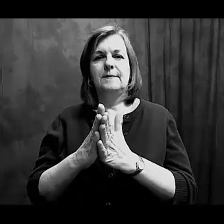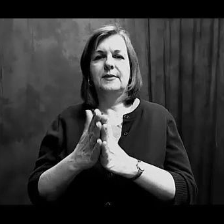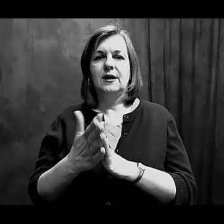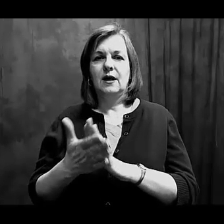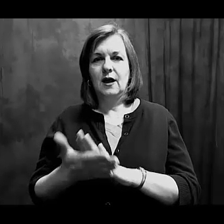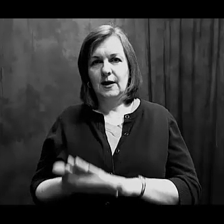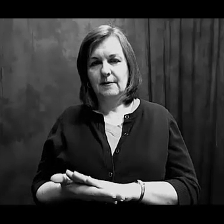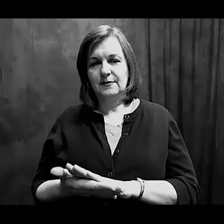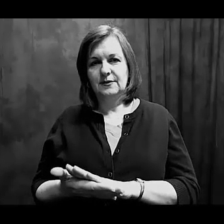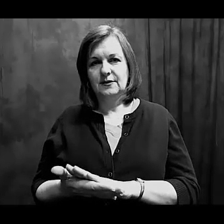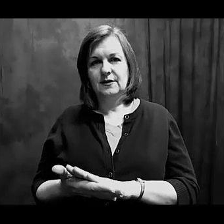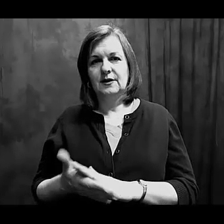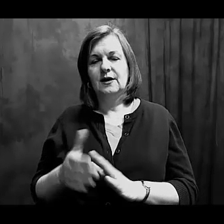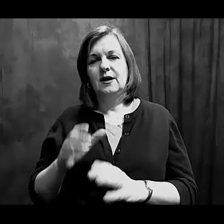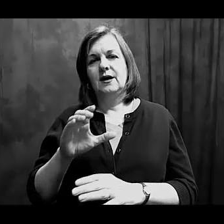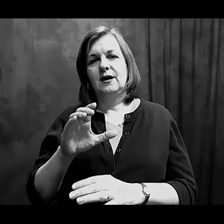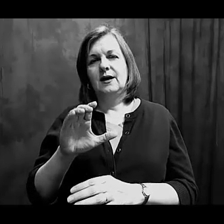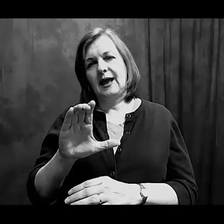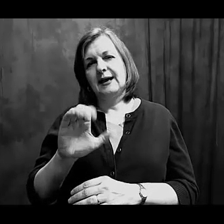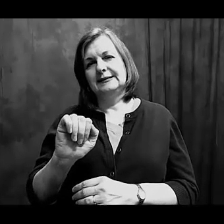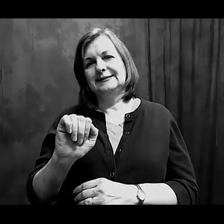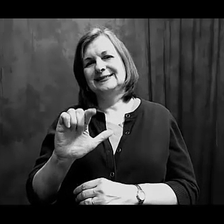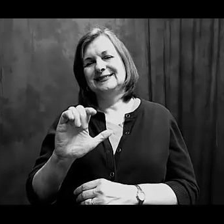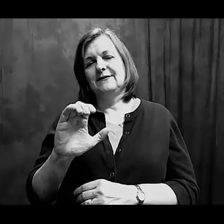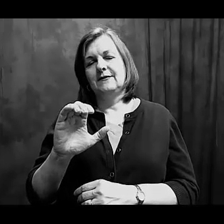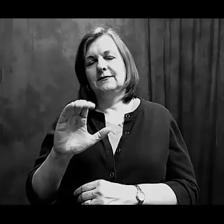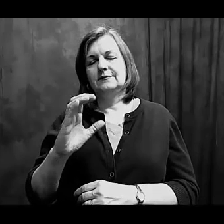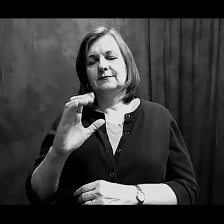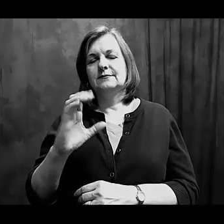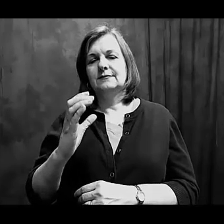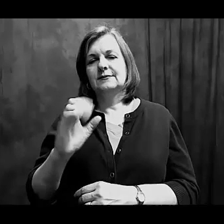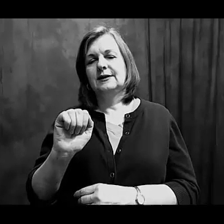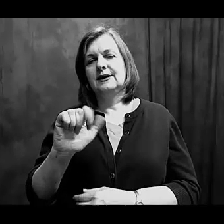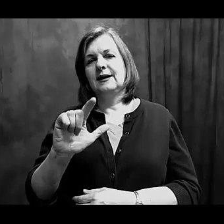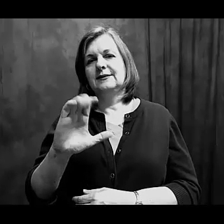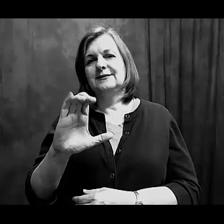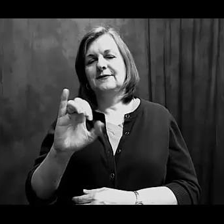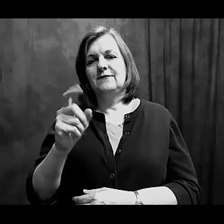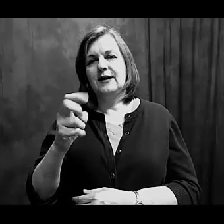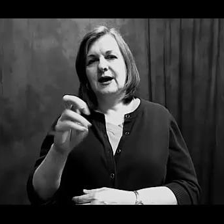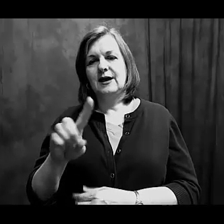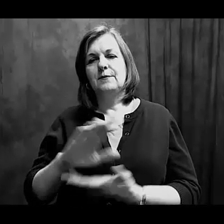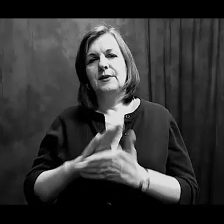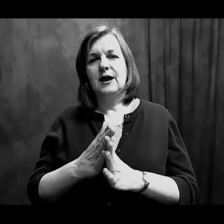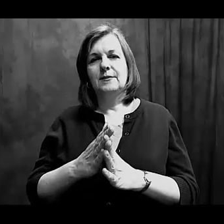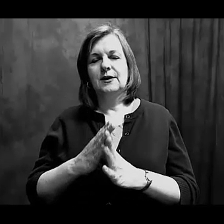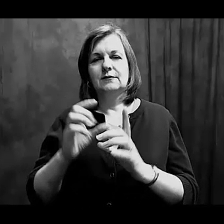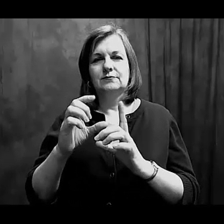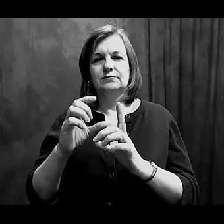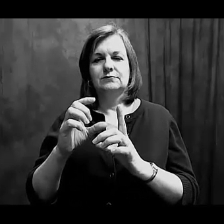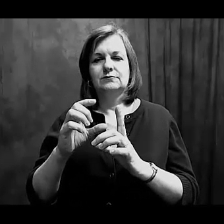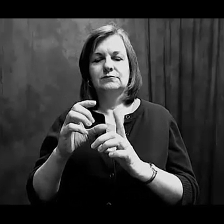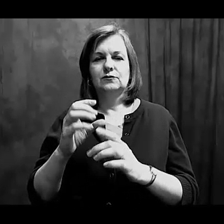stopped growing that's when we look at all of that cartilage